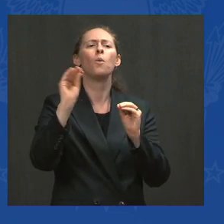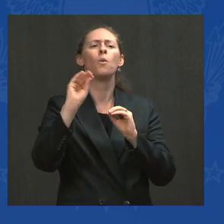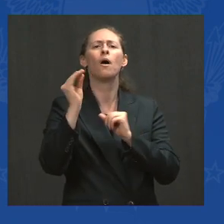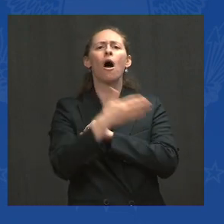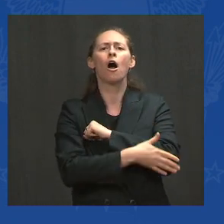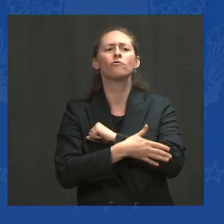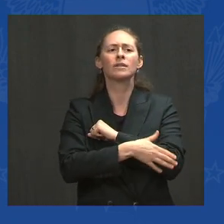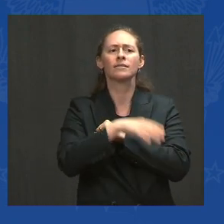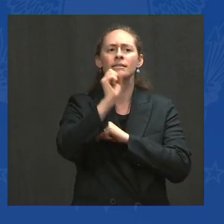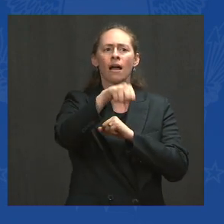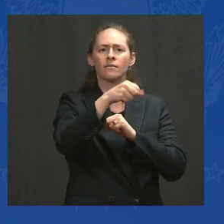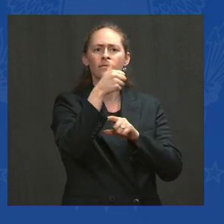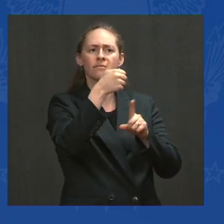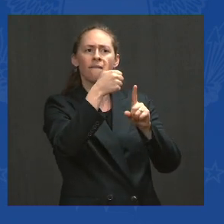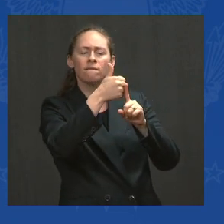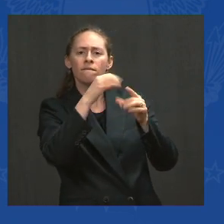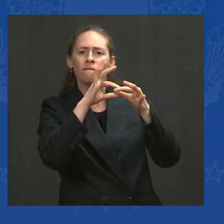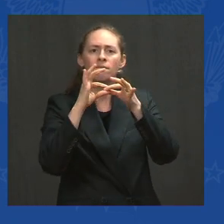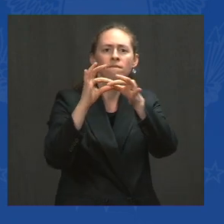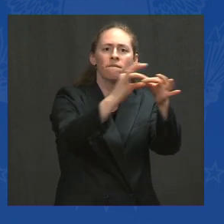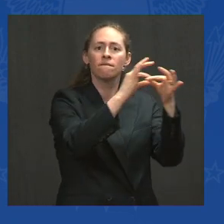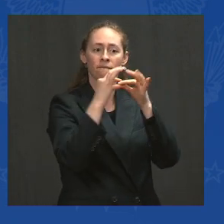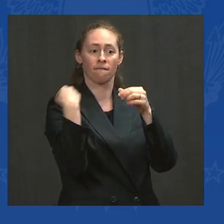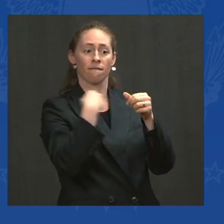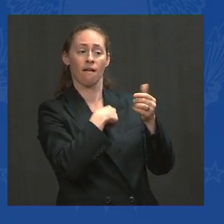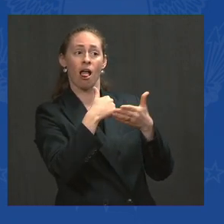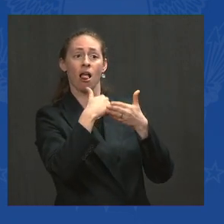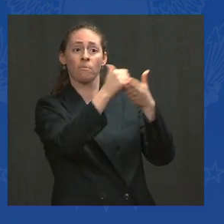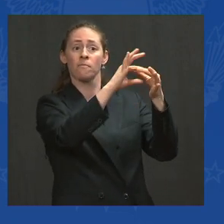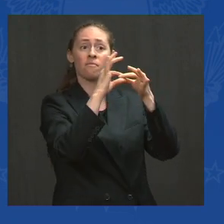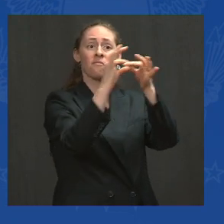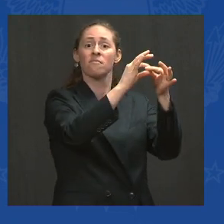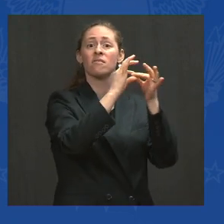No nation. Empires have gone there and not done it.